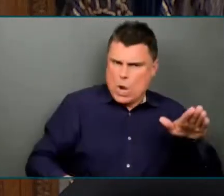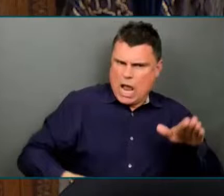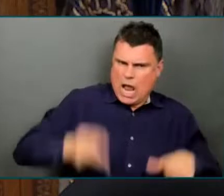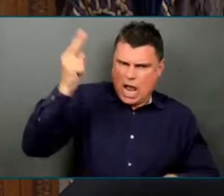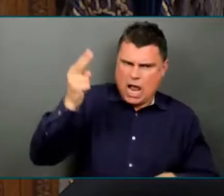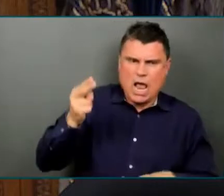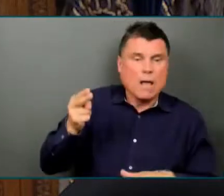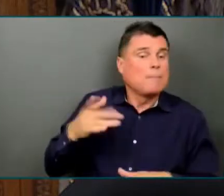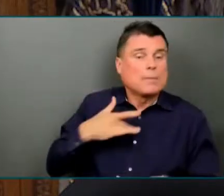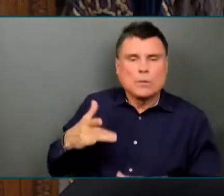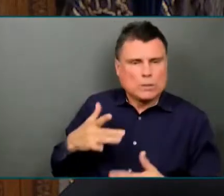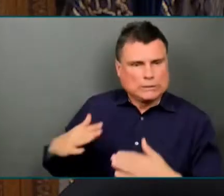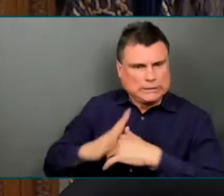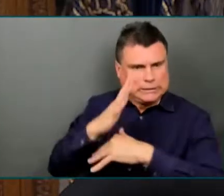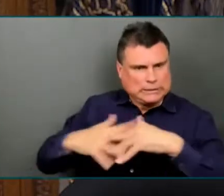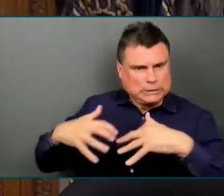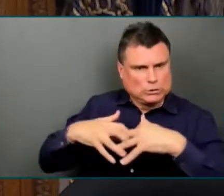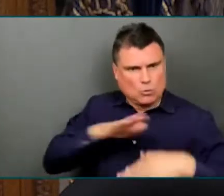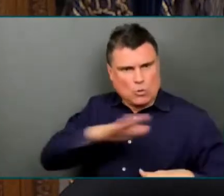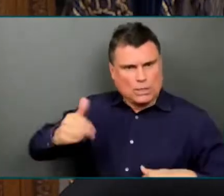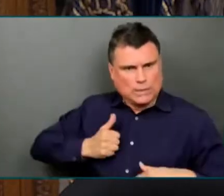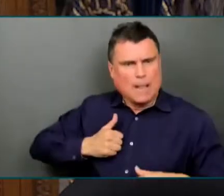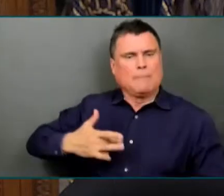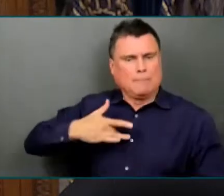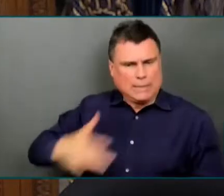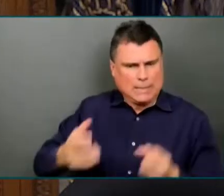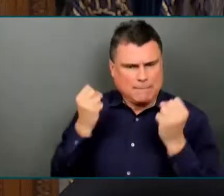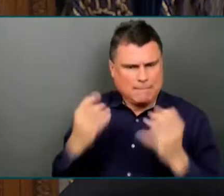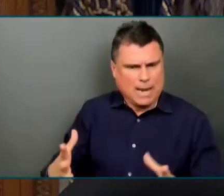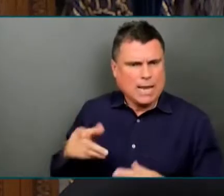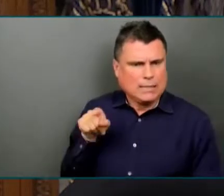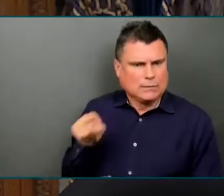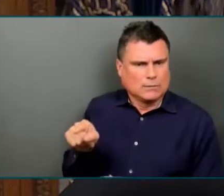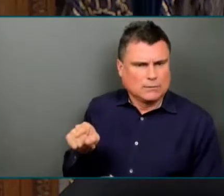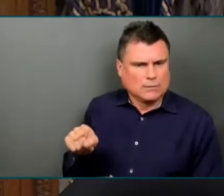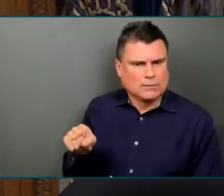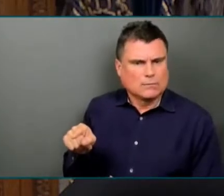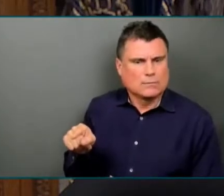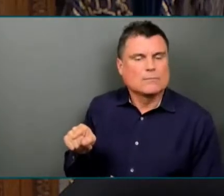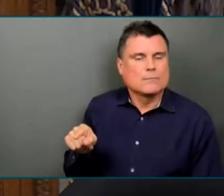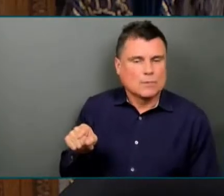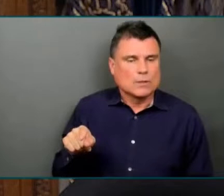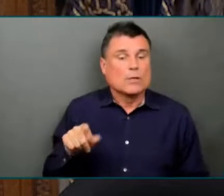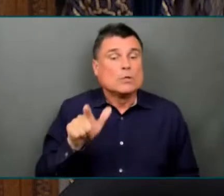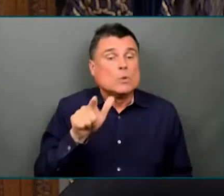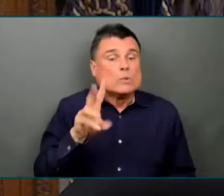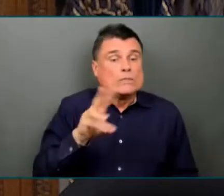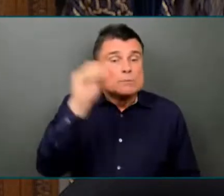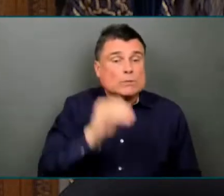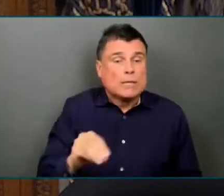Indigenous women and 26 percent of Indigenous men report having a disability. These figures